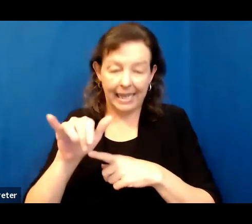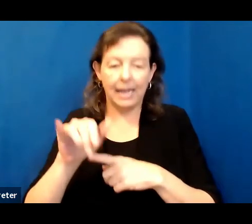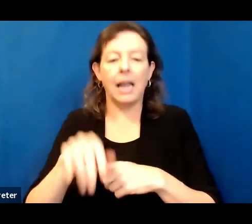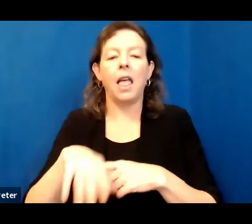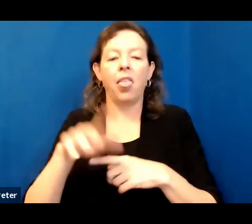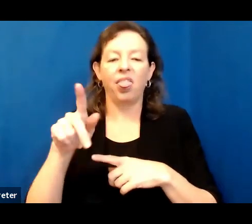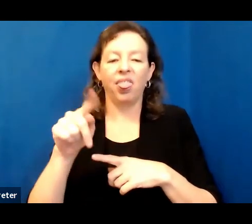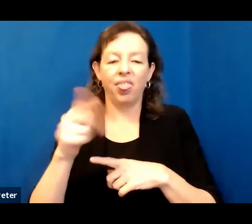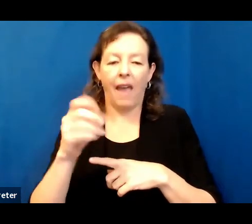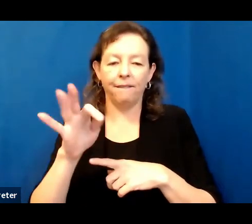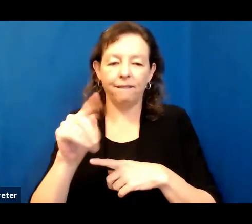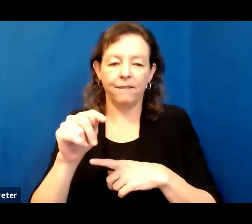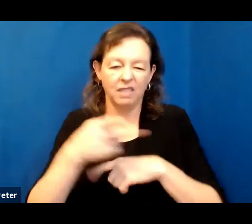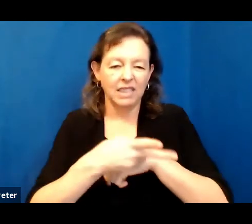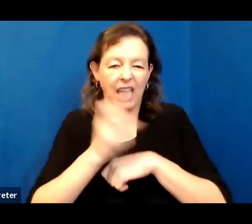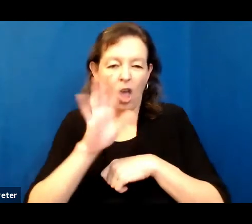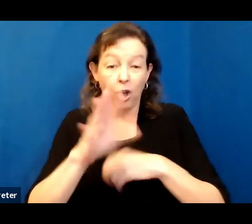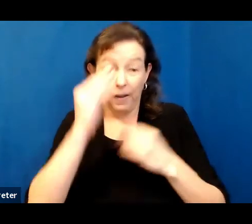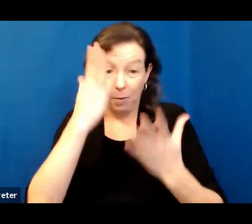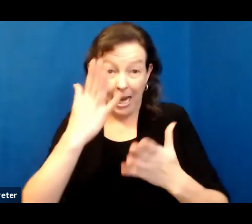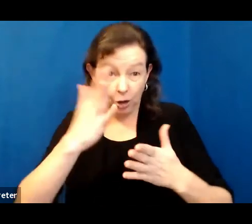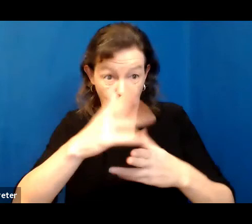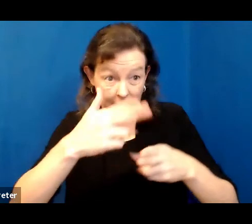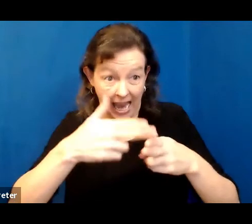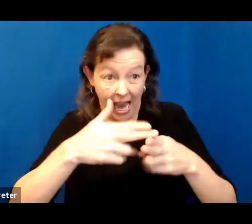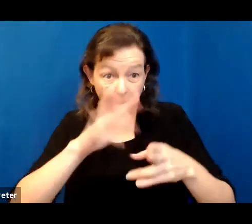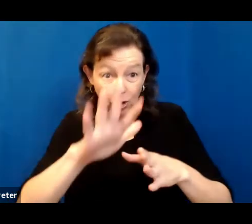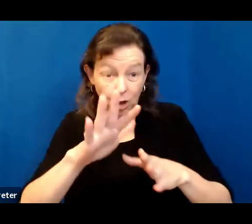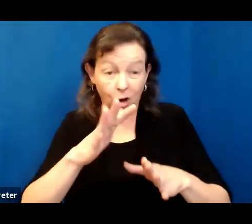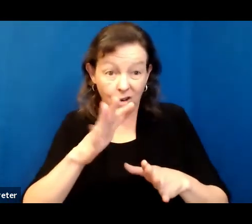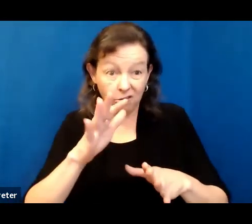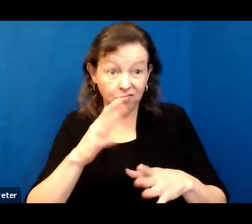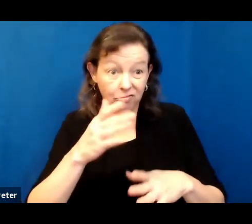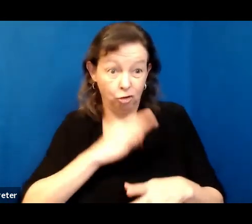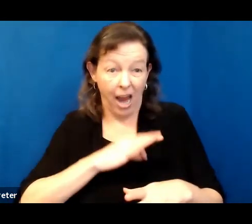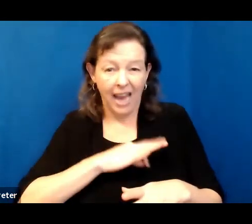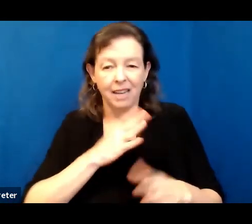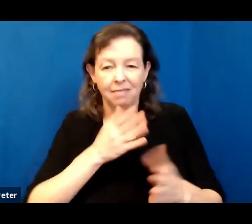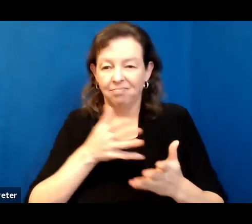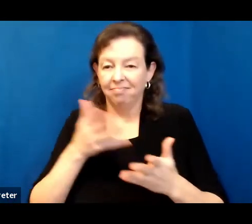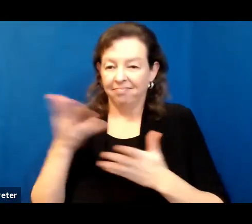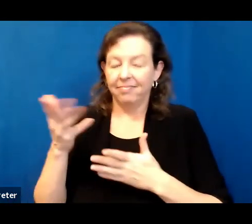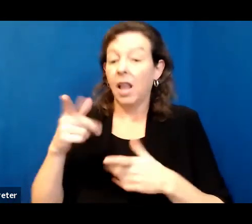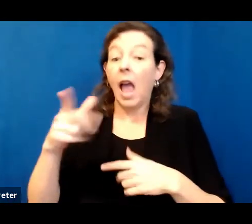for their own enrichment. Mortgage scams can happen from it, and then disaster relief scams can happen where